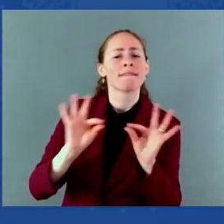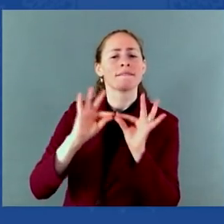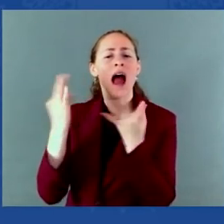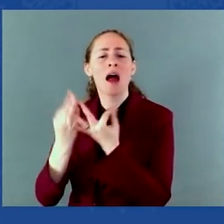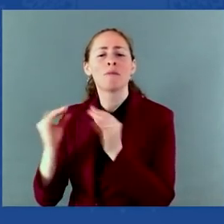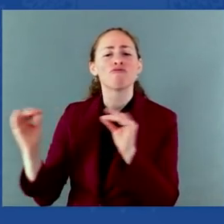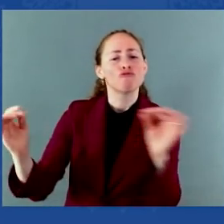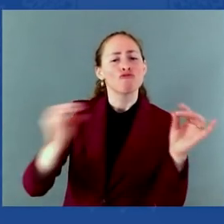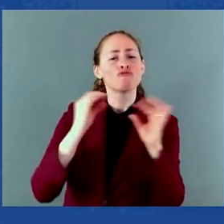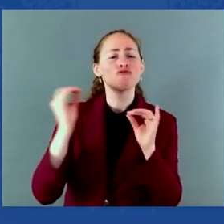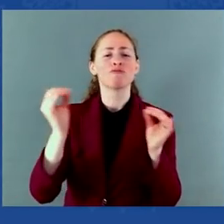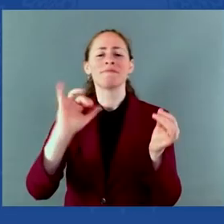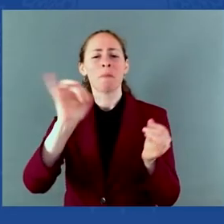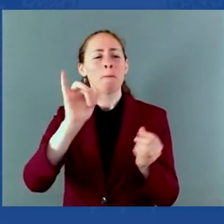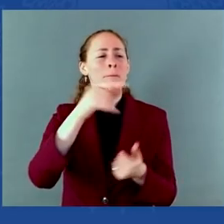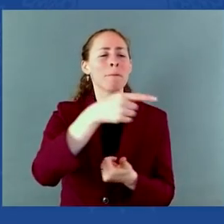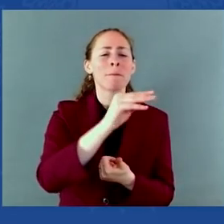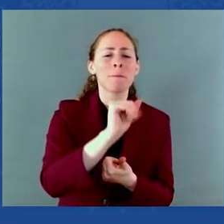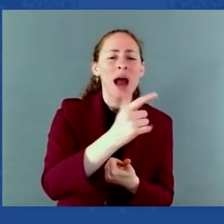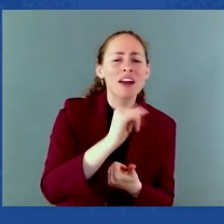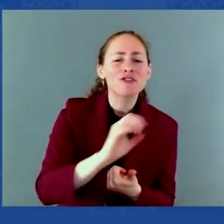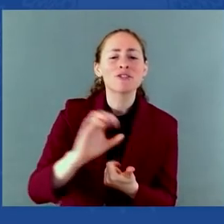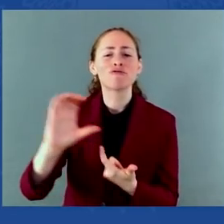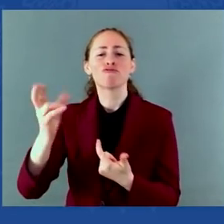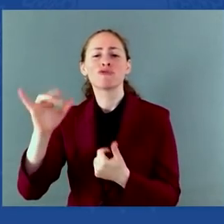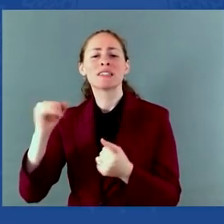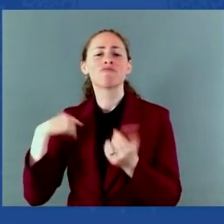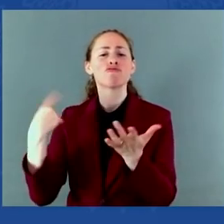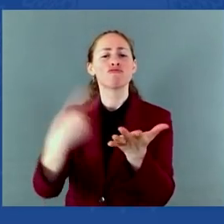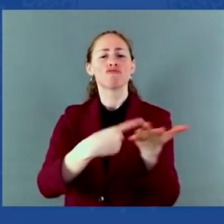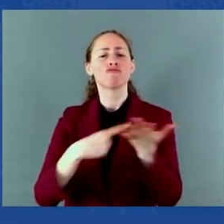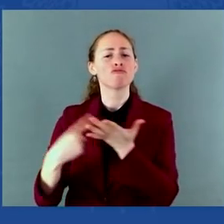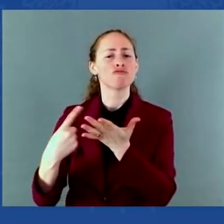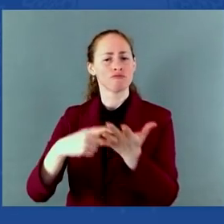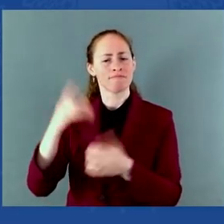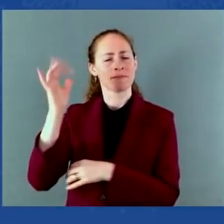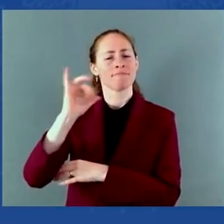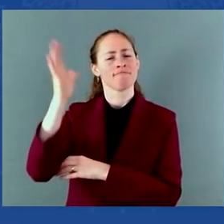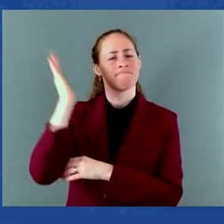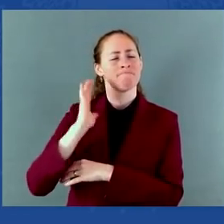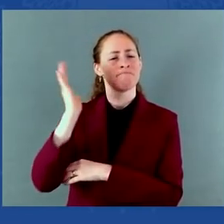we all ran for office to help answer those questions -- the questions at the kitchen table.